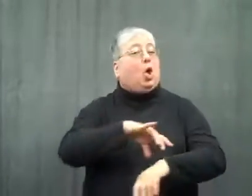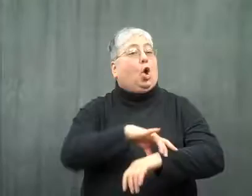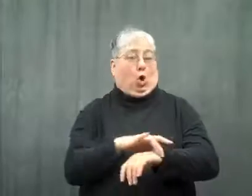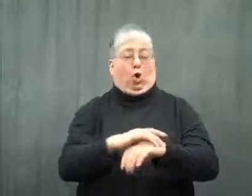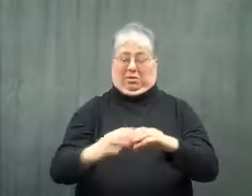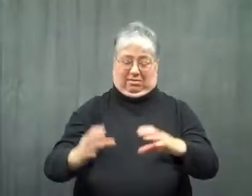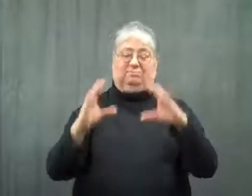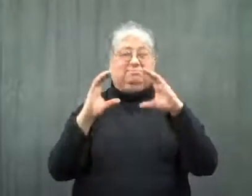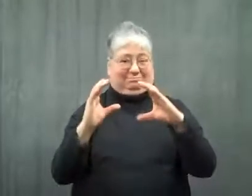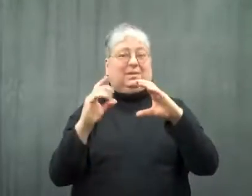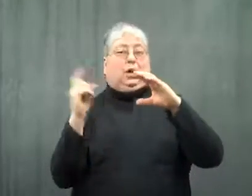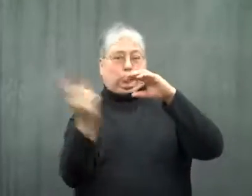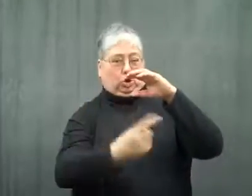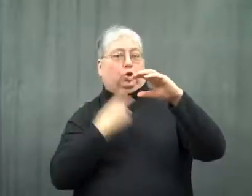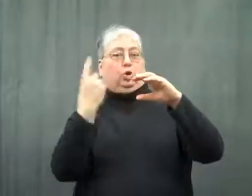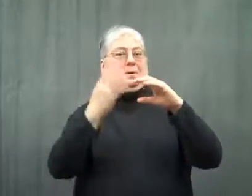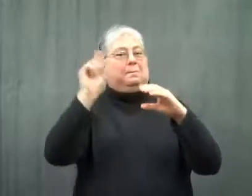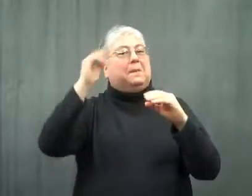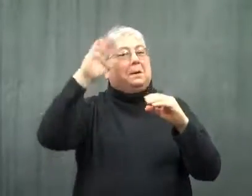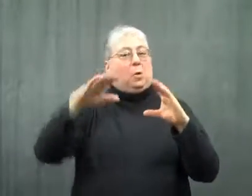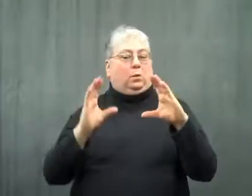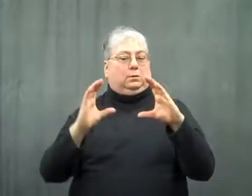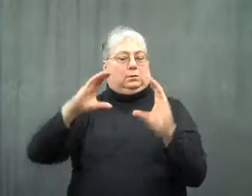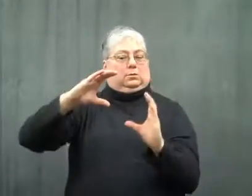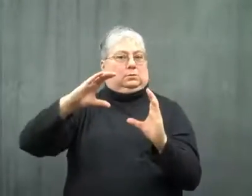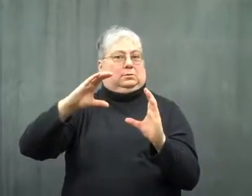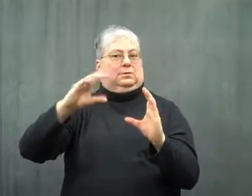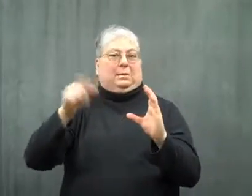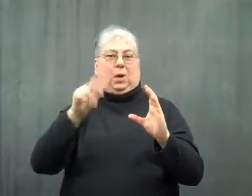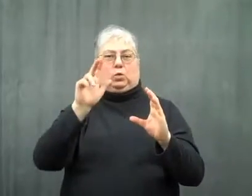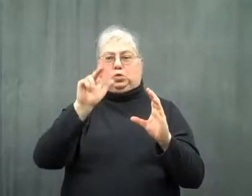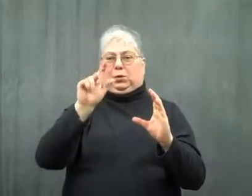The earth spins on its axis, which is tilted 23.4 degrees.